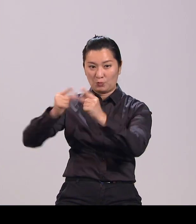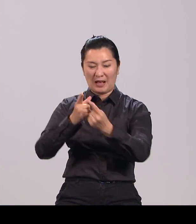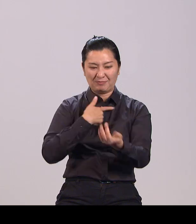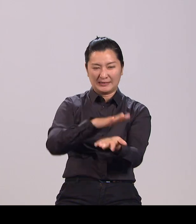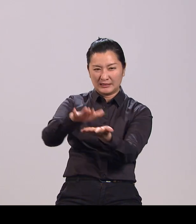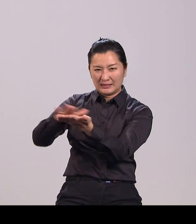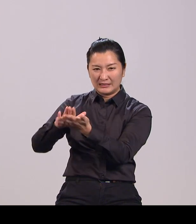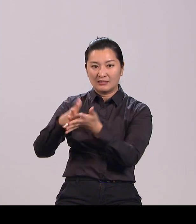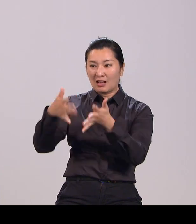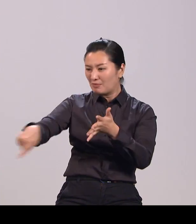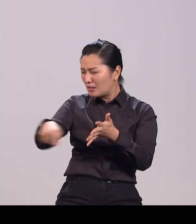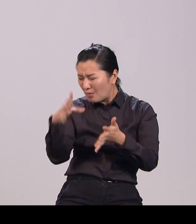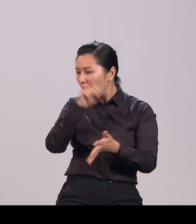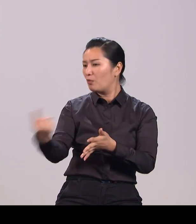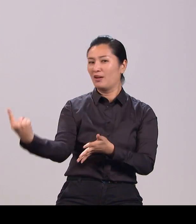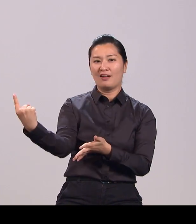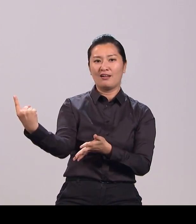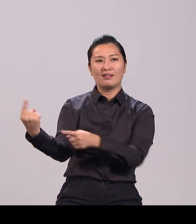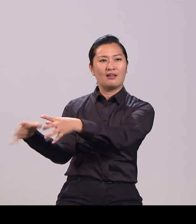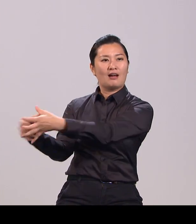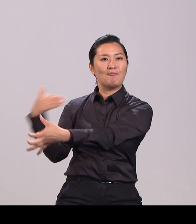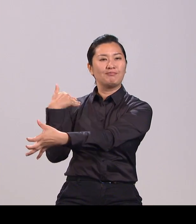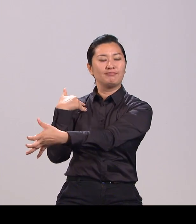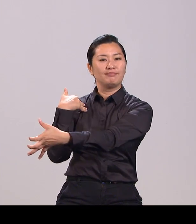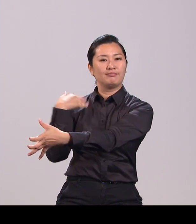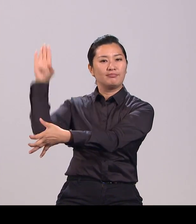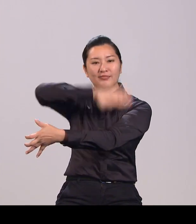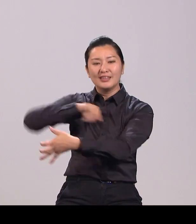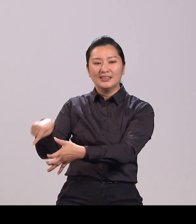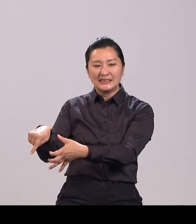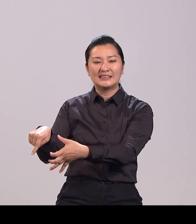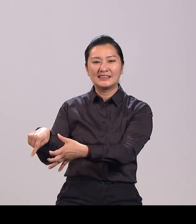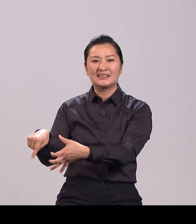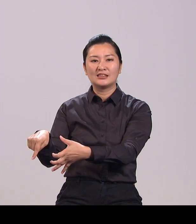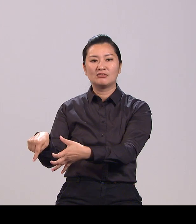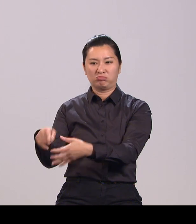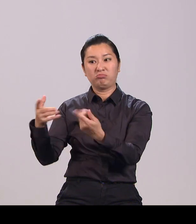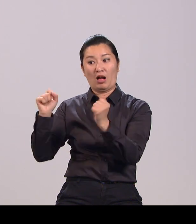And that one cell evaded the dragnet. In January, they mounted an attack in Jakarta.